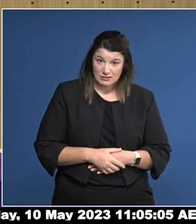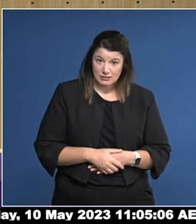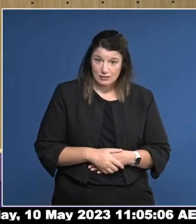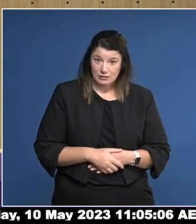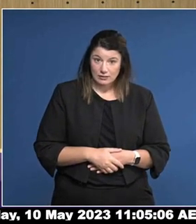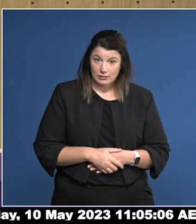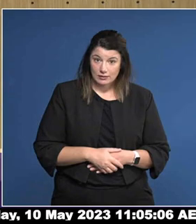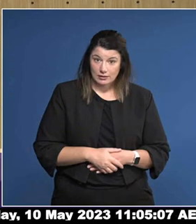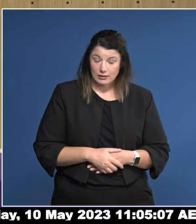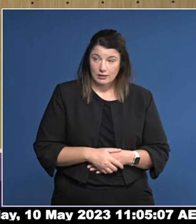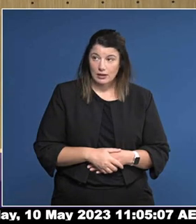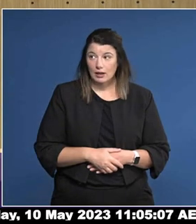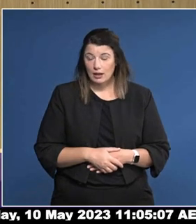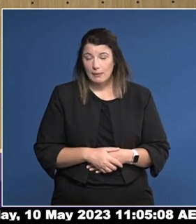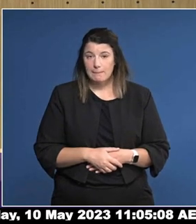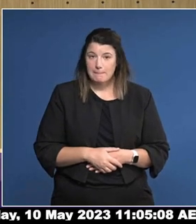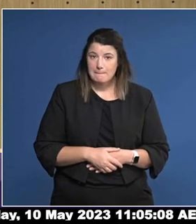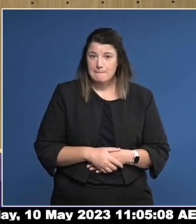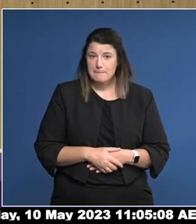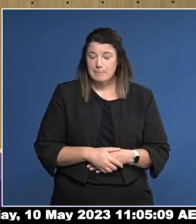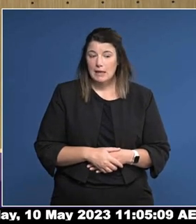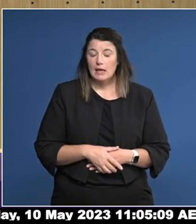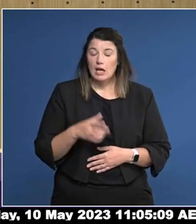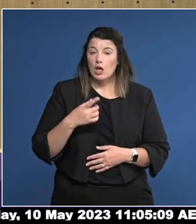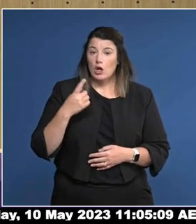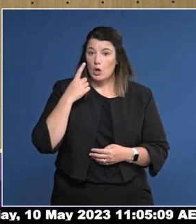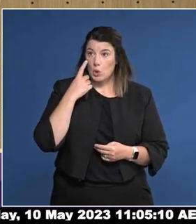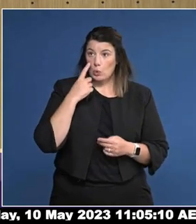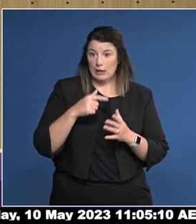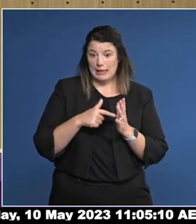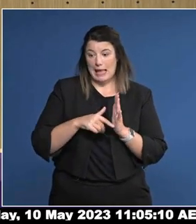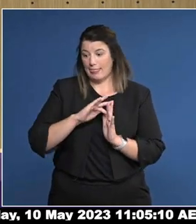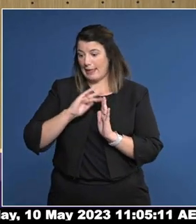In looking at where this situation ended and looking back, yes.